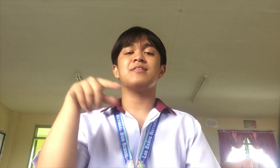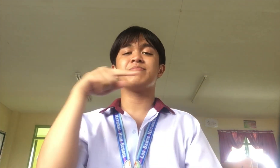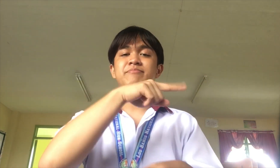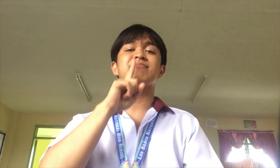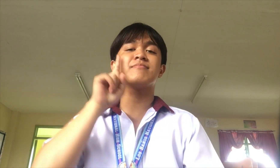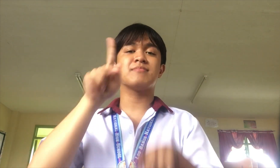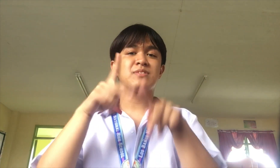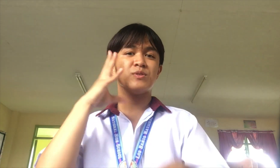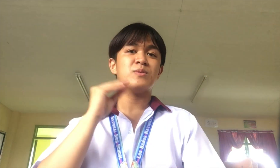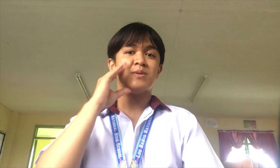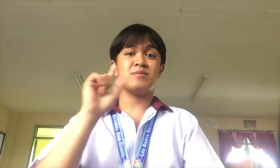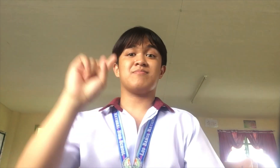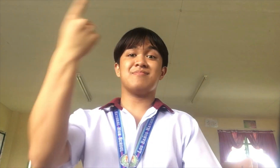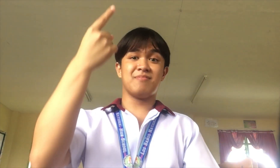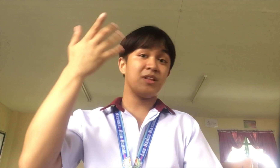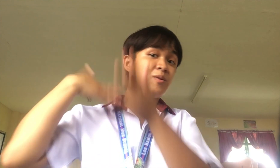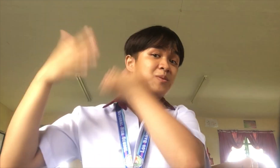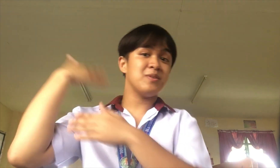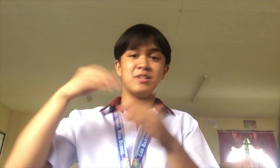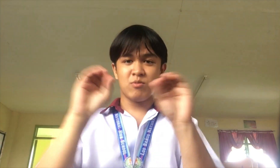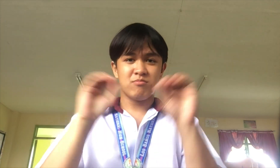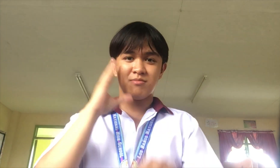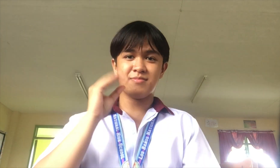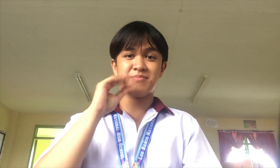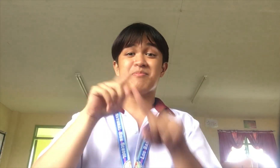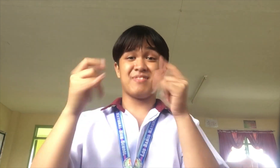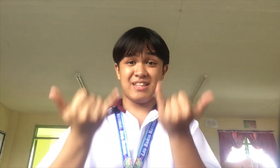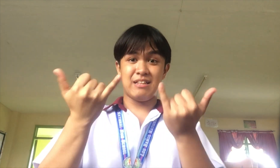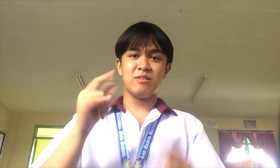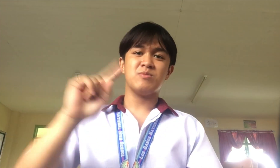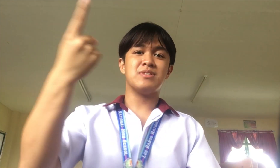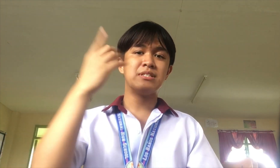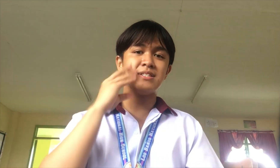That was the first time that they experienced doing their research papers because they never experienced doing like that before